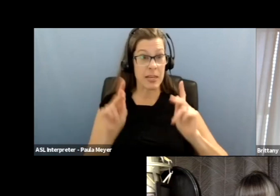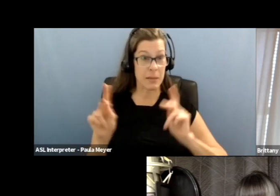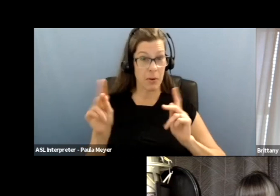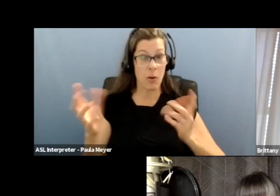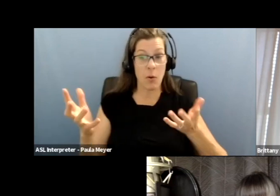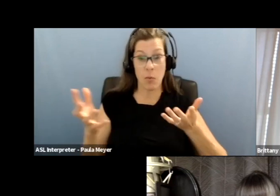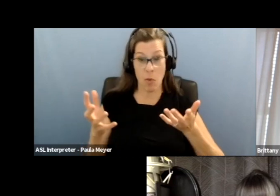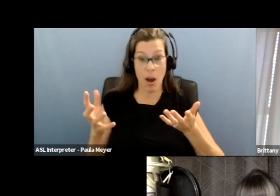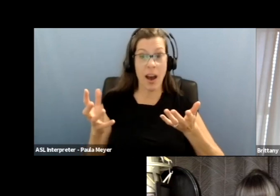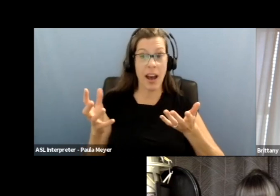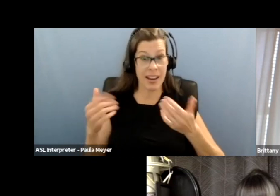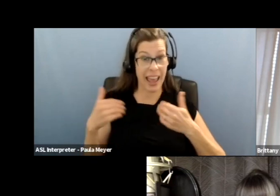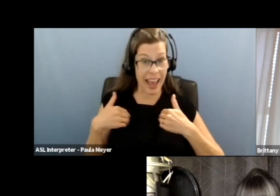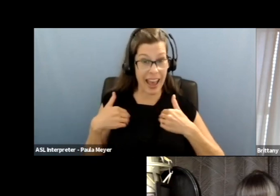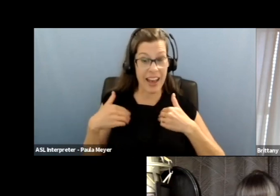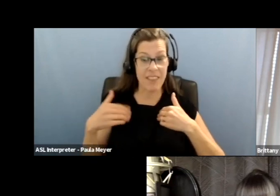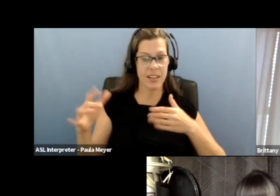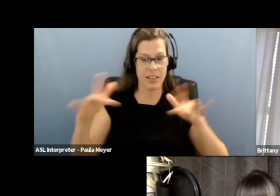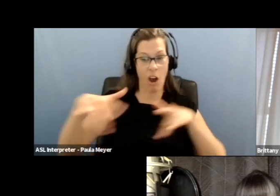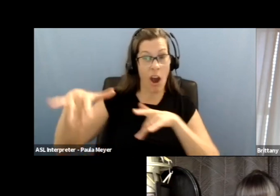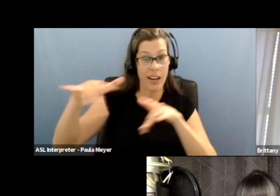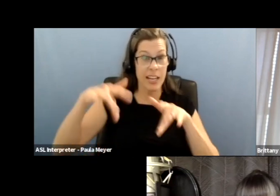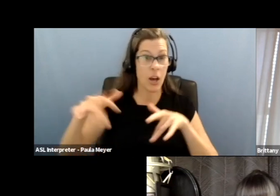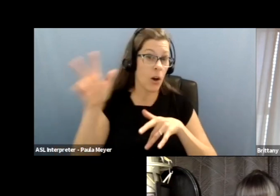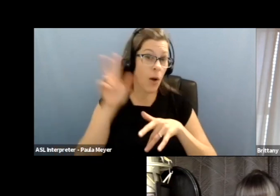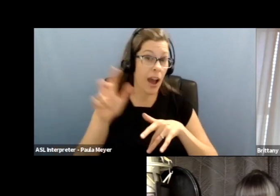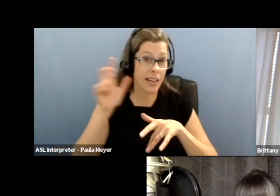more integrated into their program rather than a sort of separate